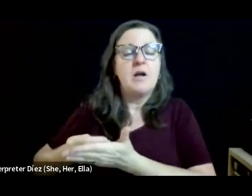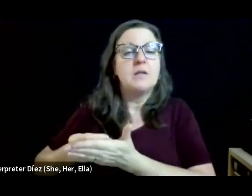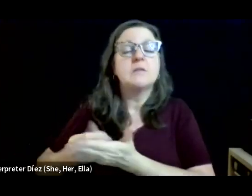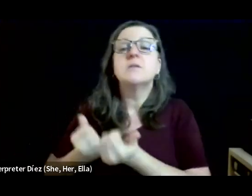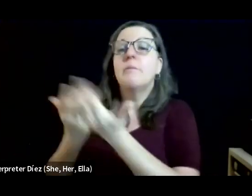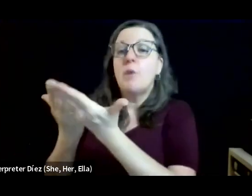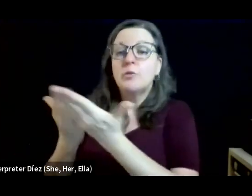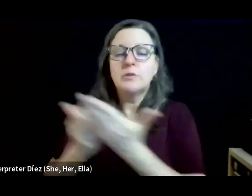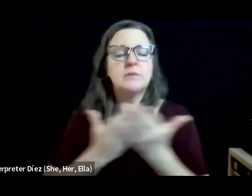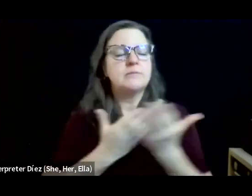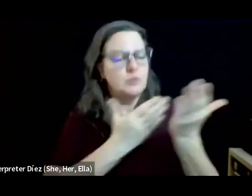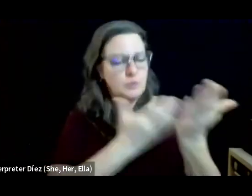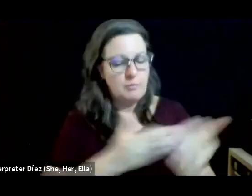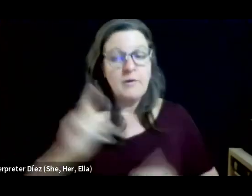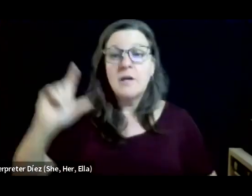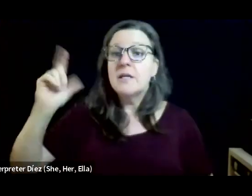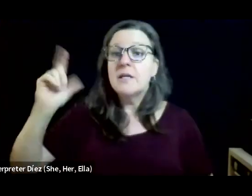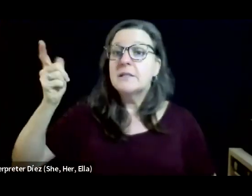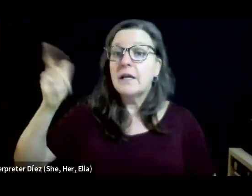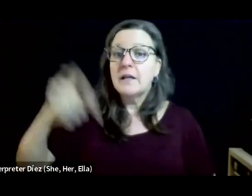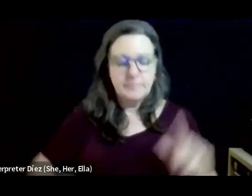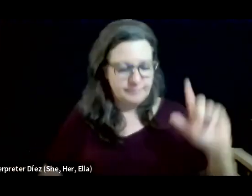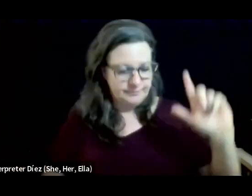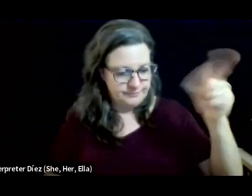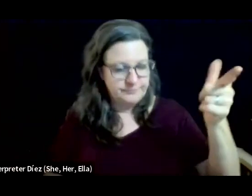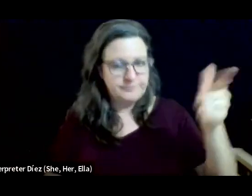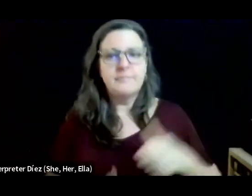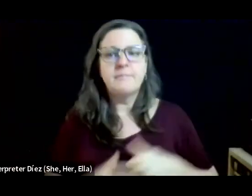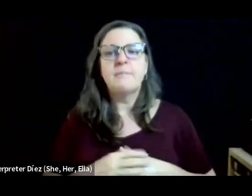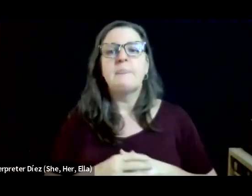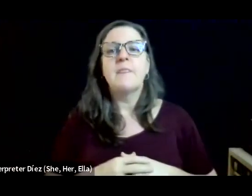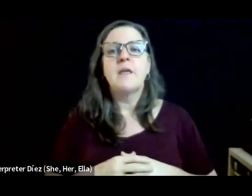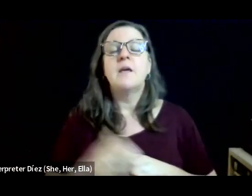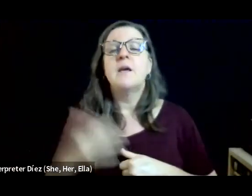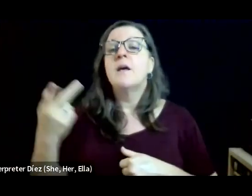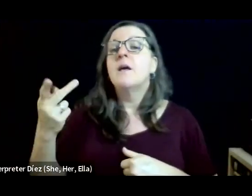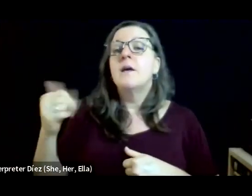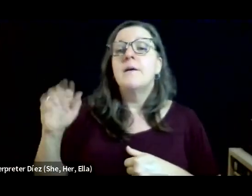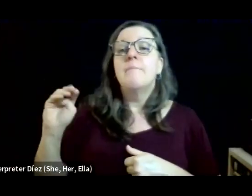Is there a second? [Second.] And Pam, did you want to speak to this?